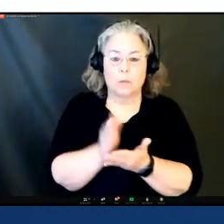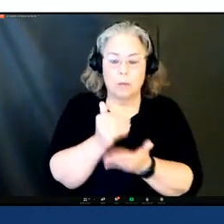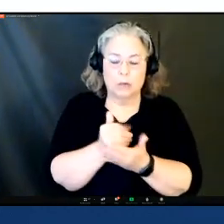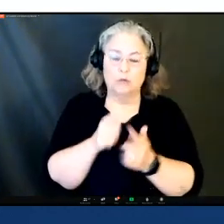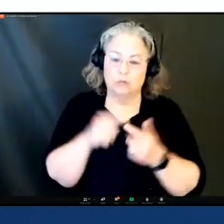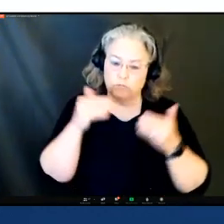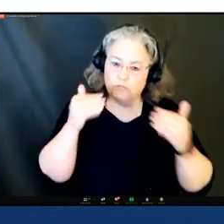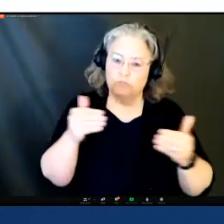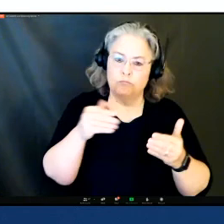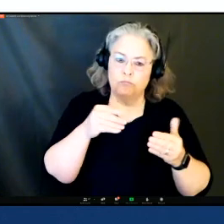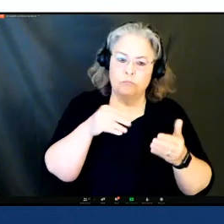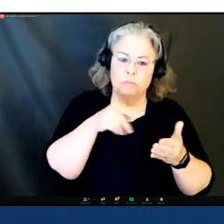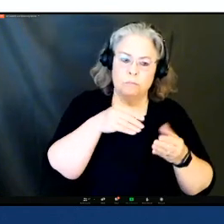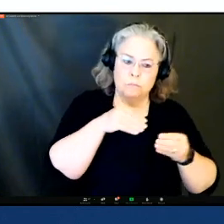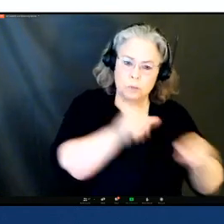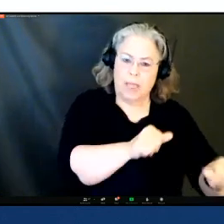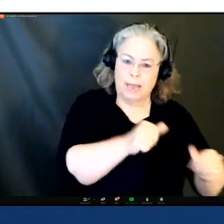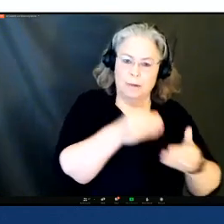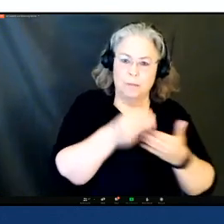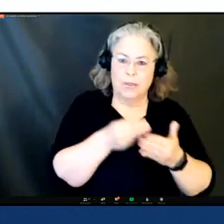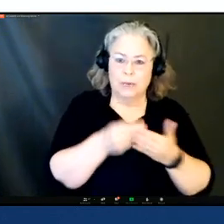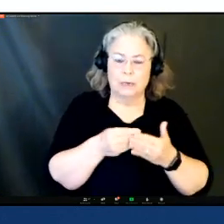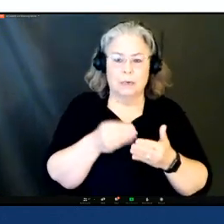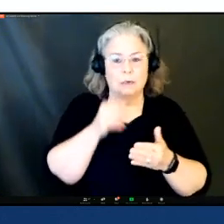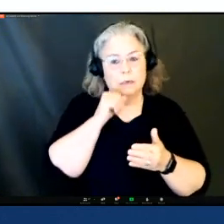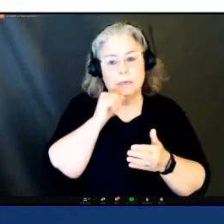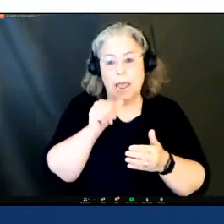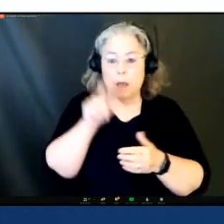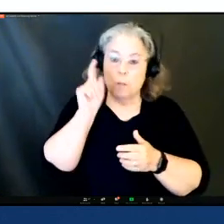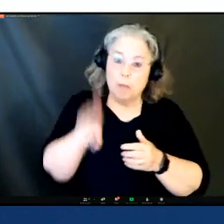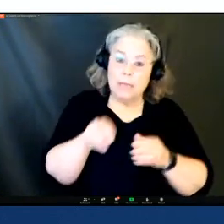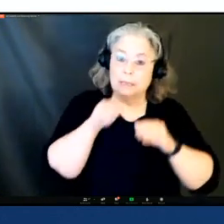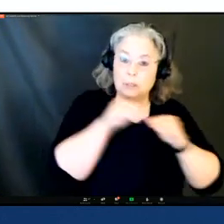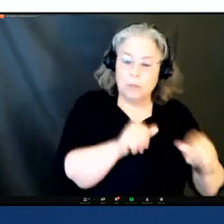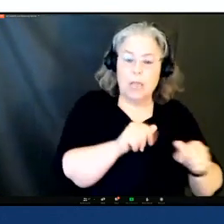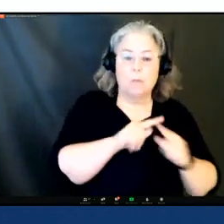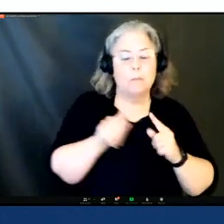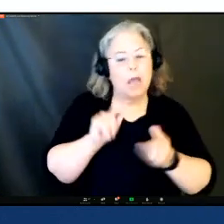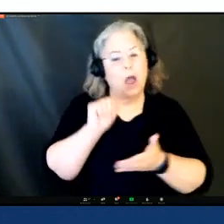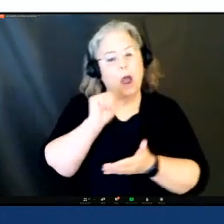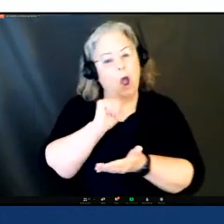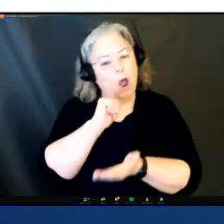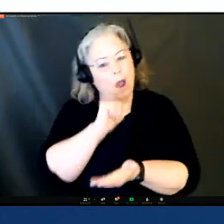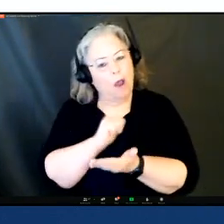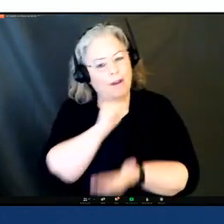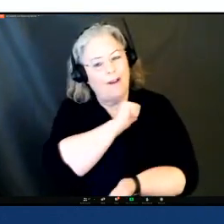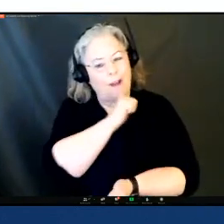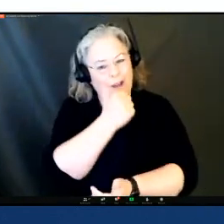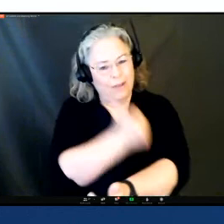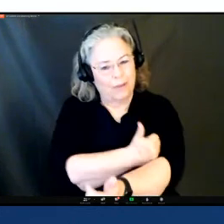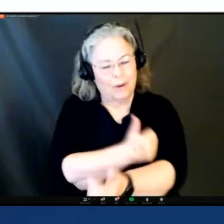It is not a requirement that money be spent, only an authorization and limitation on spending at certain levels.